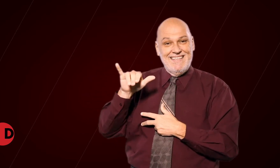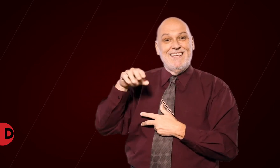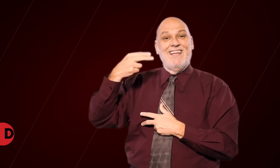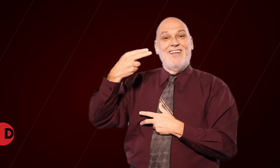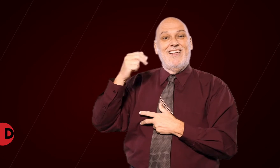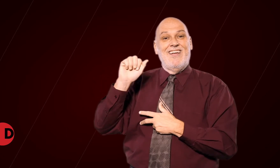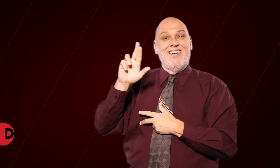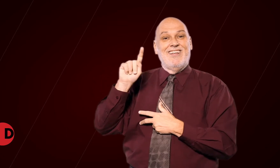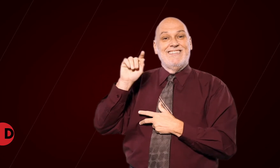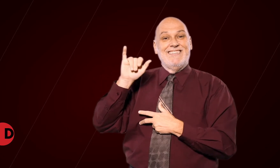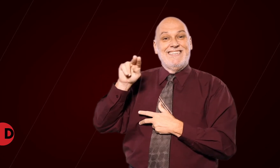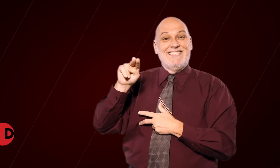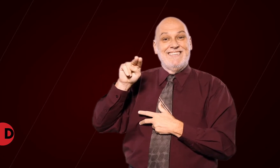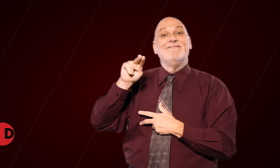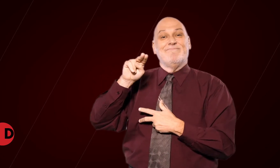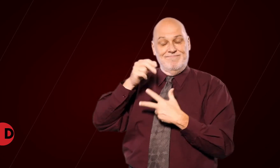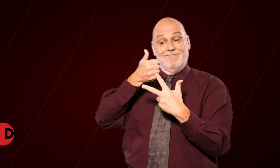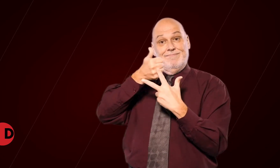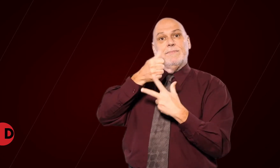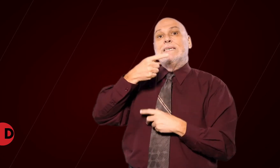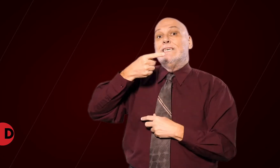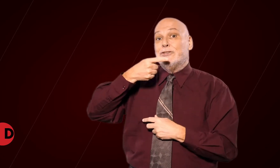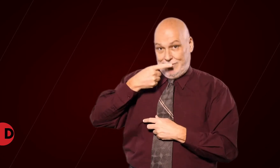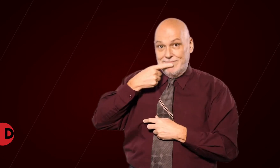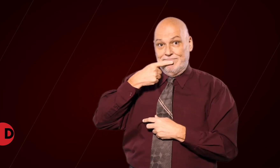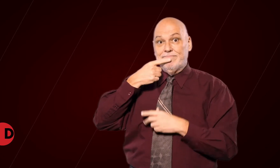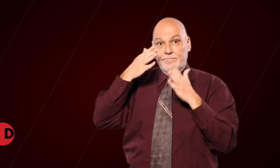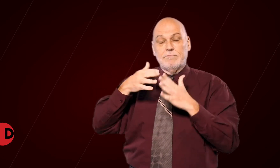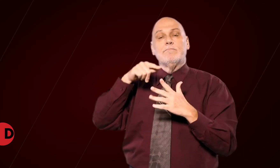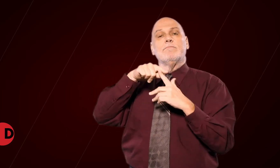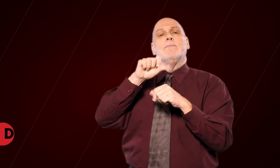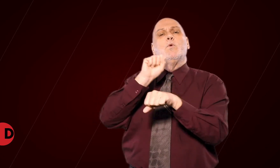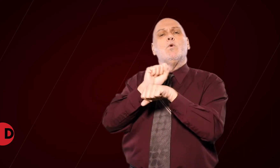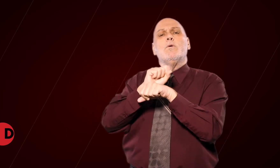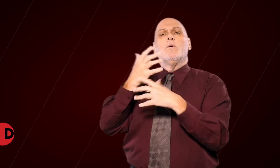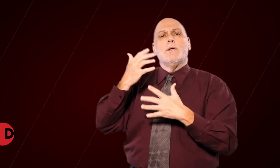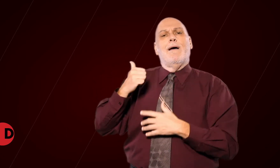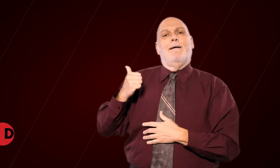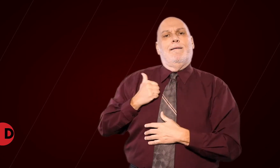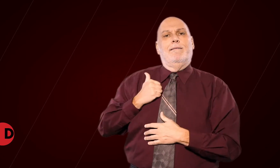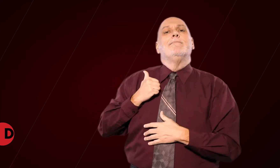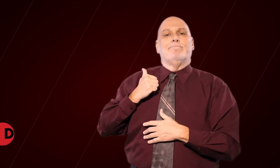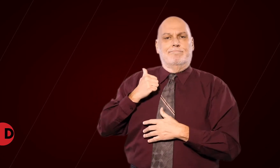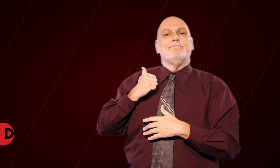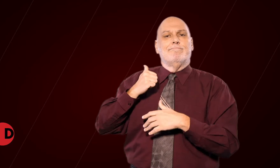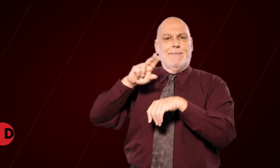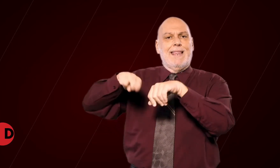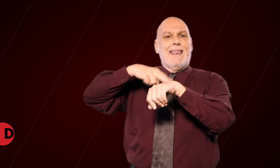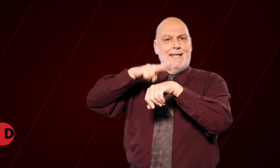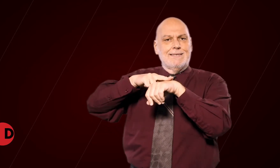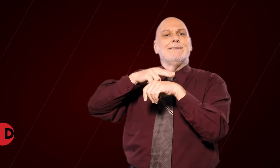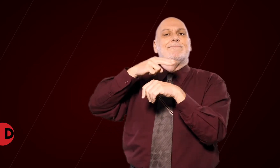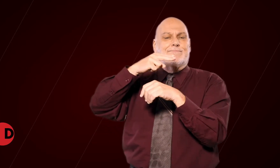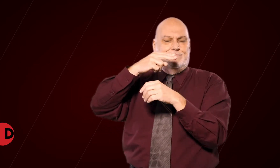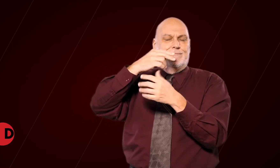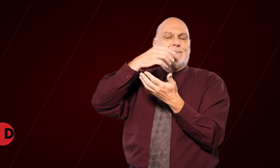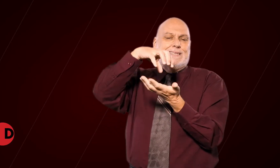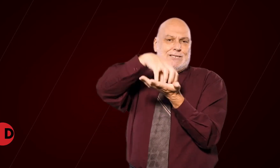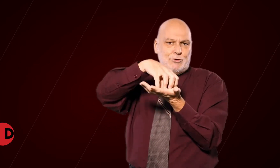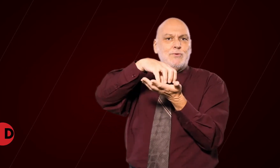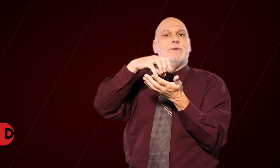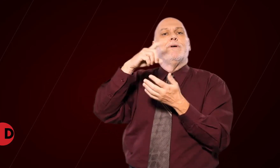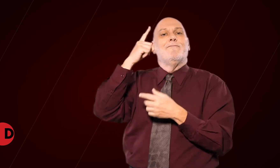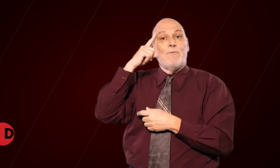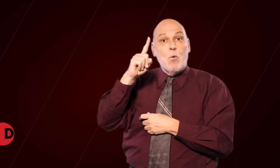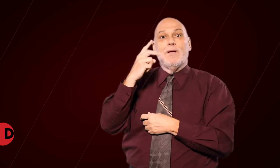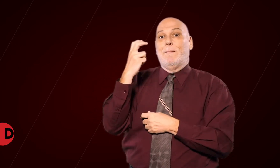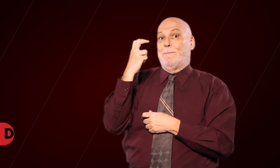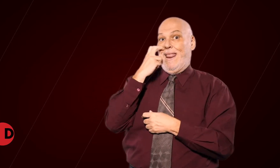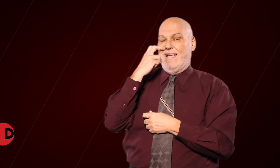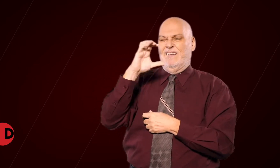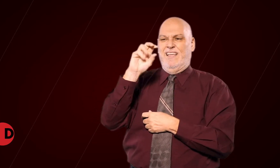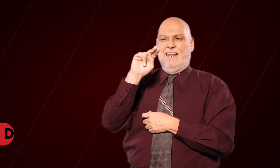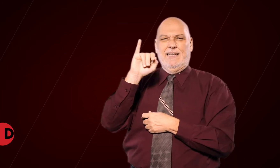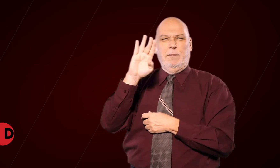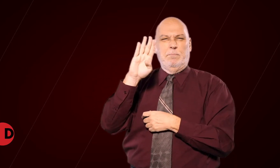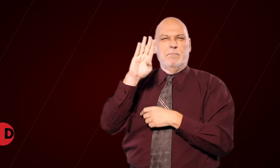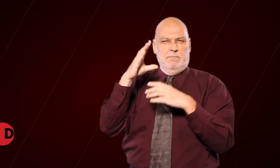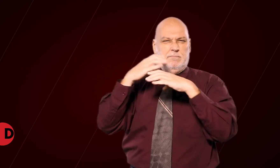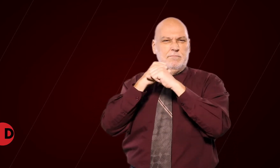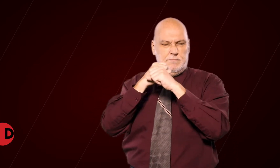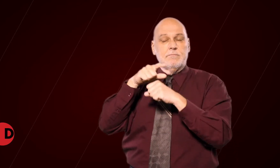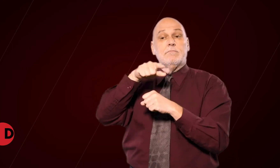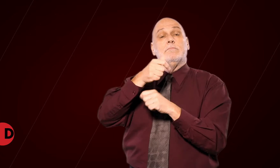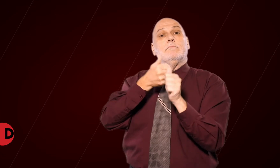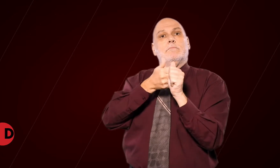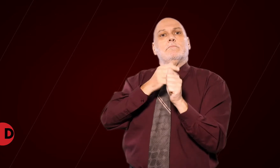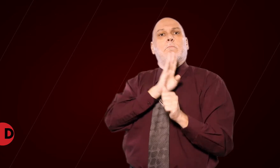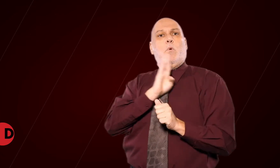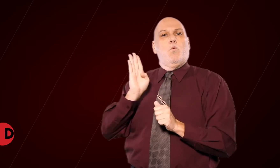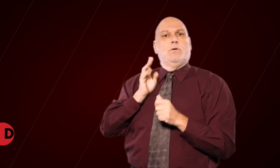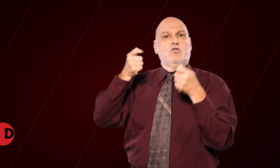Penny Hartin, who is hearing and on the Canadian National Institute for the Blind’s